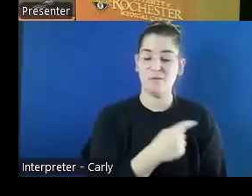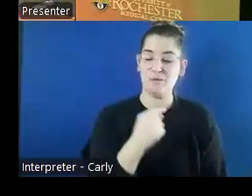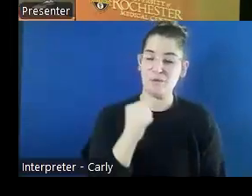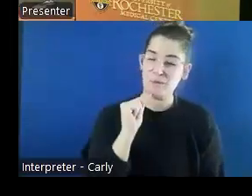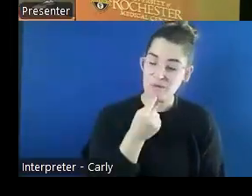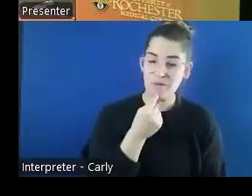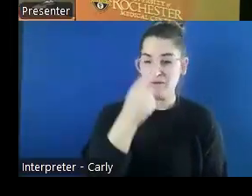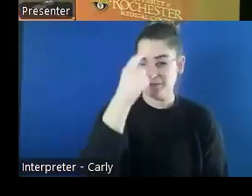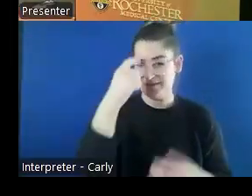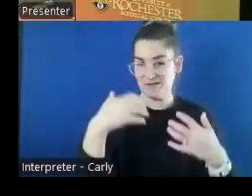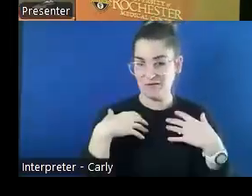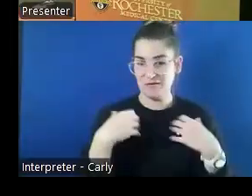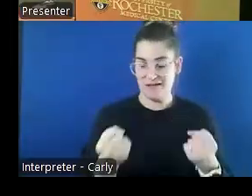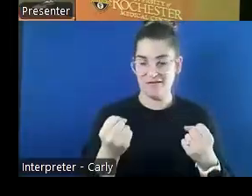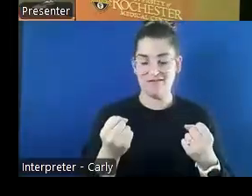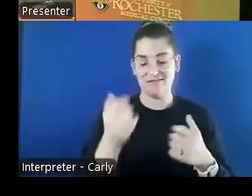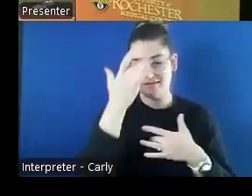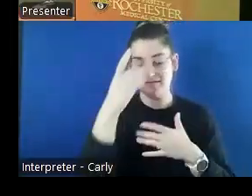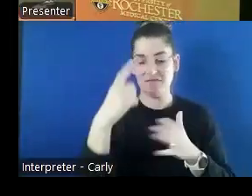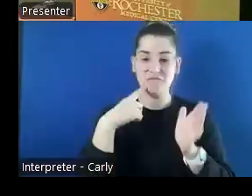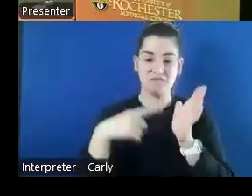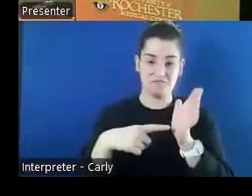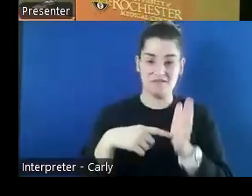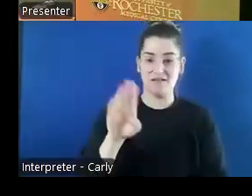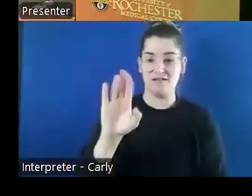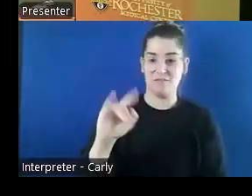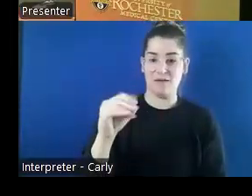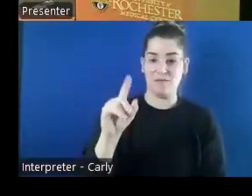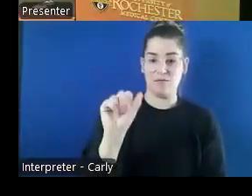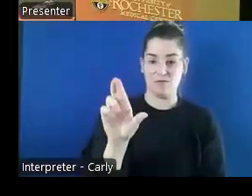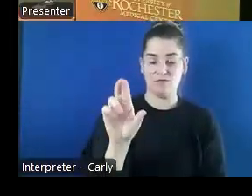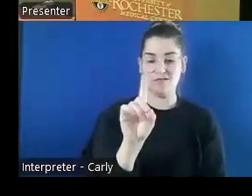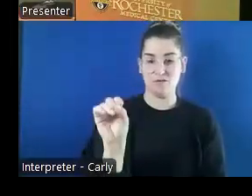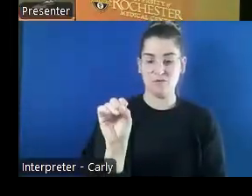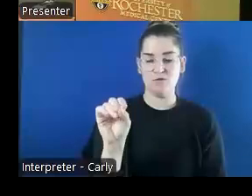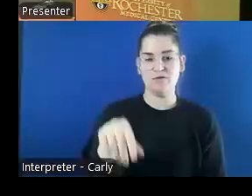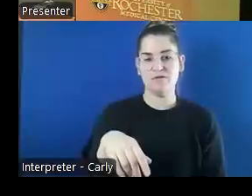like schizophrenia and bipolar disorder have they face really significant disparities right they're